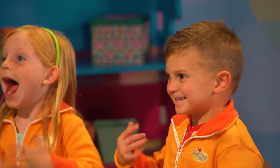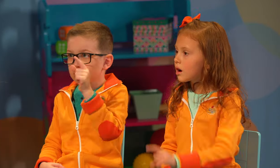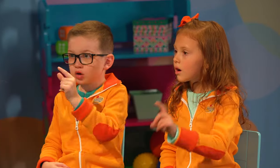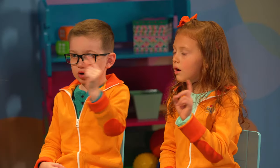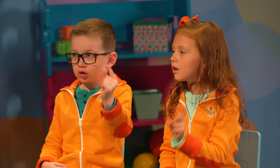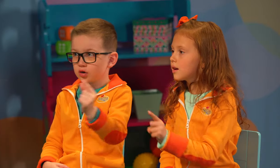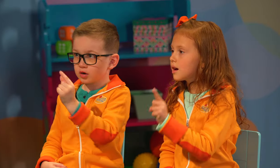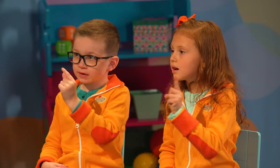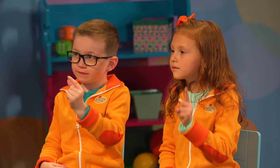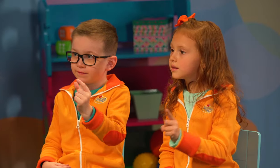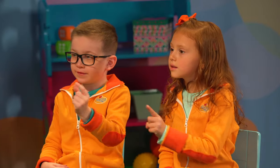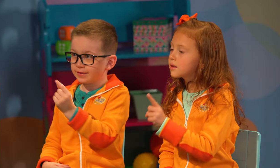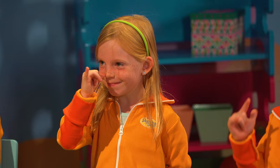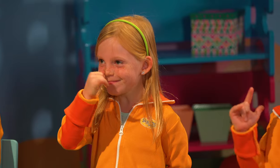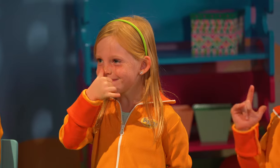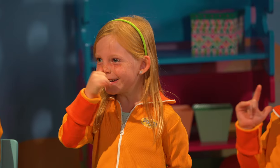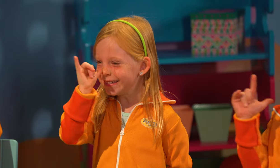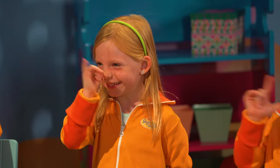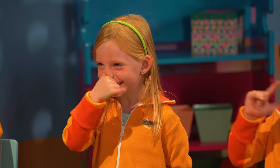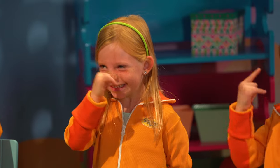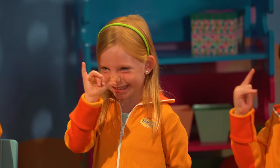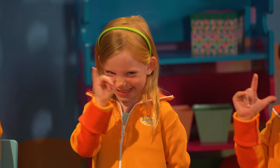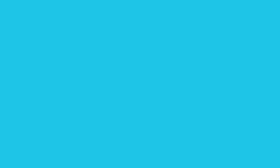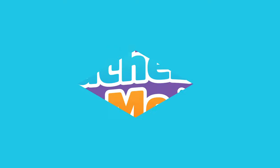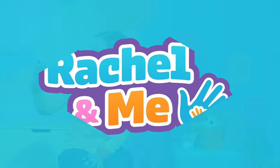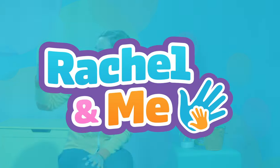Sign and shine with Rachel and me.